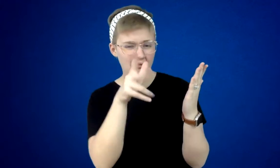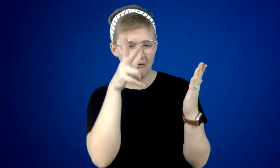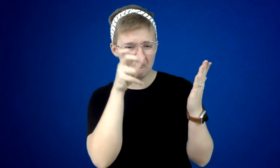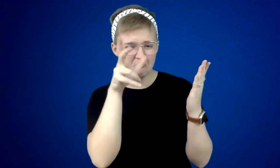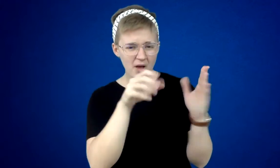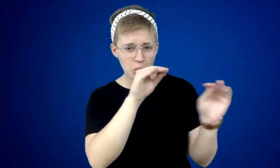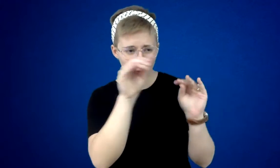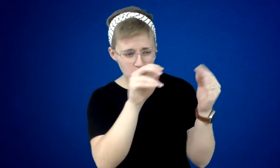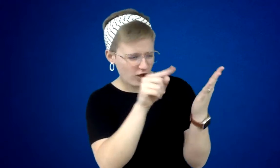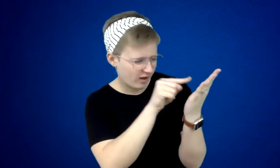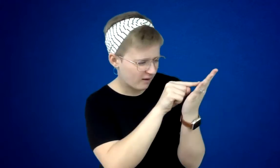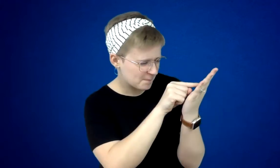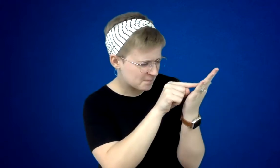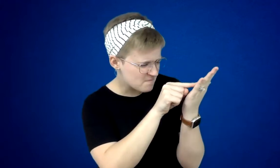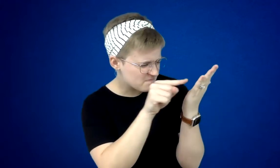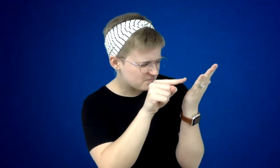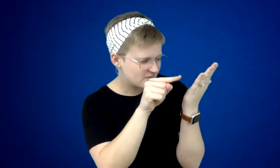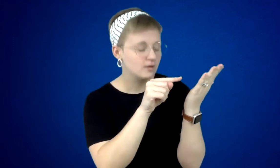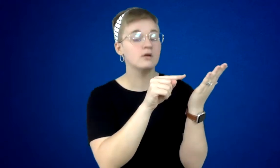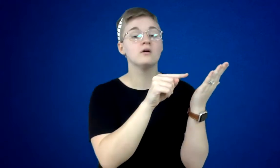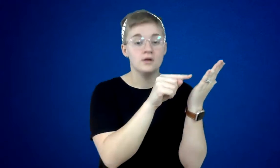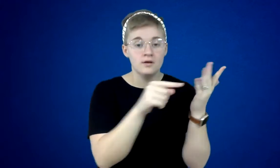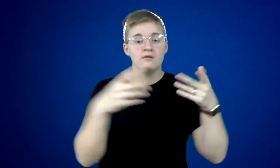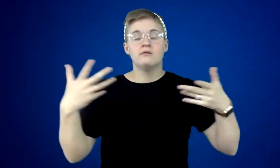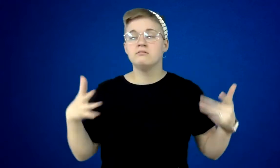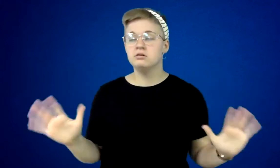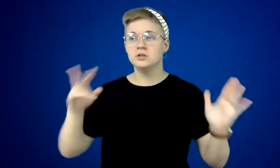When he was finally done, he laid the letter on the table and rubbed his